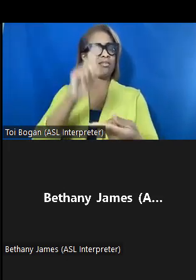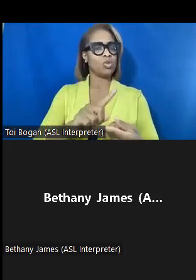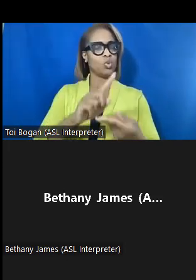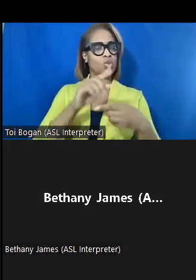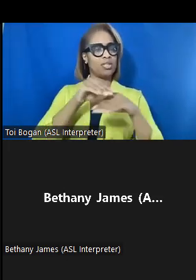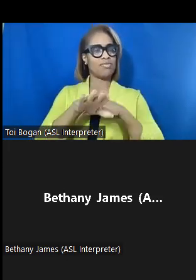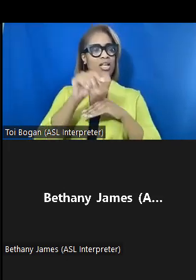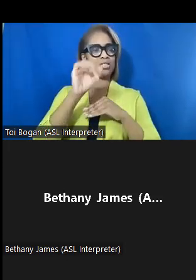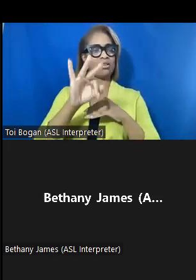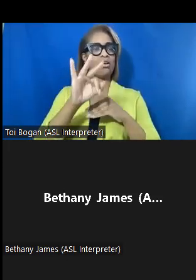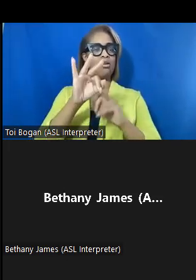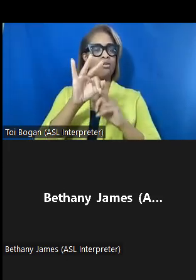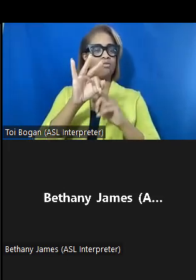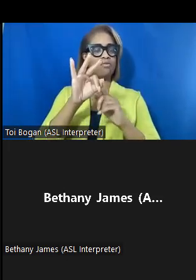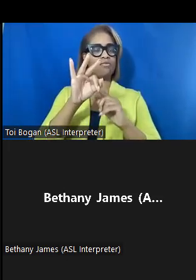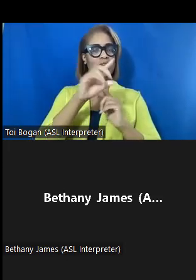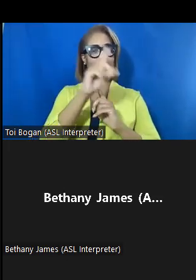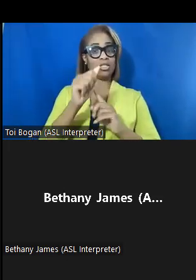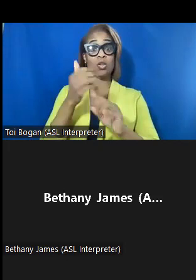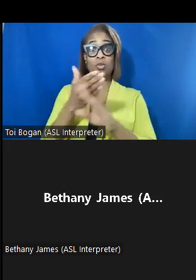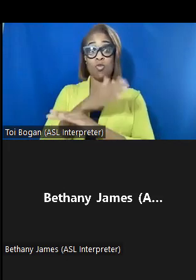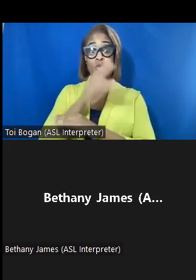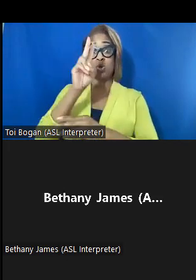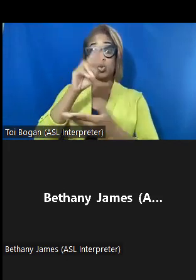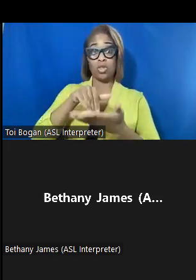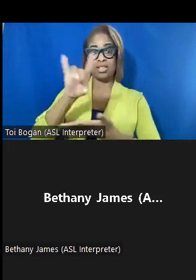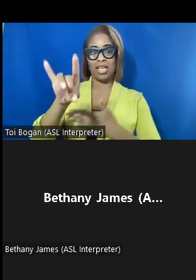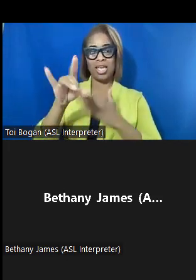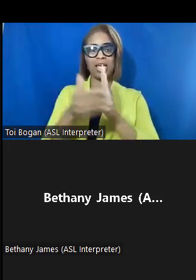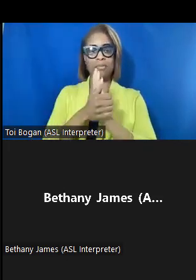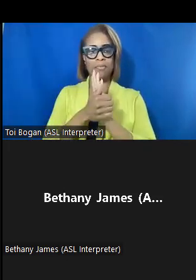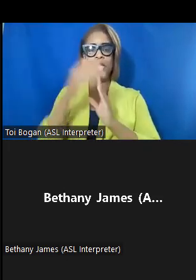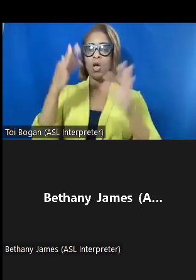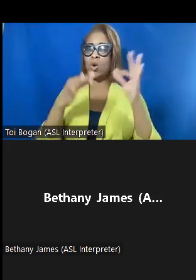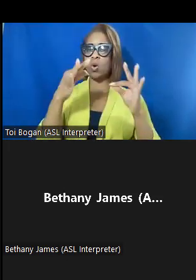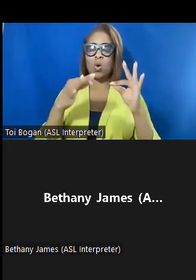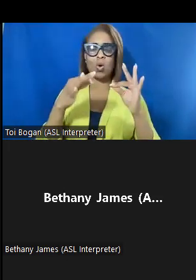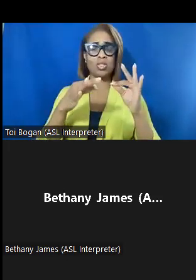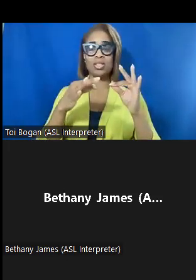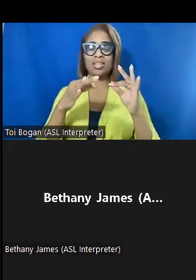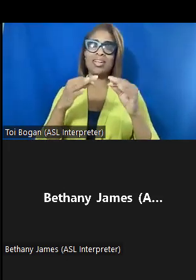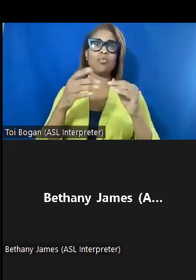And, again, prior to the 2008 amendment, the courts were not factoring they were factoring